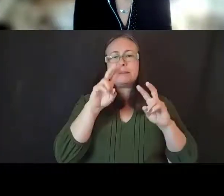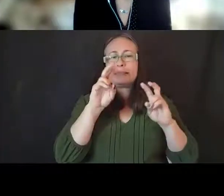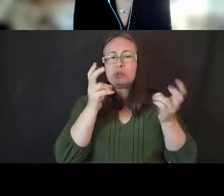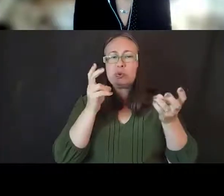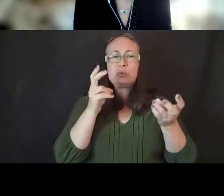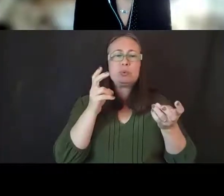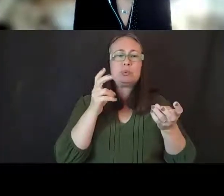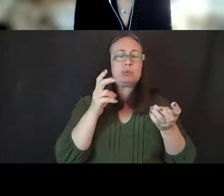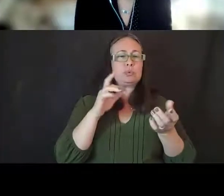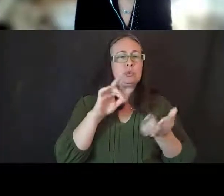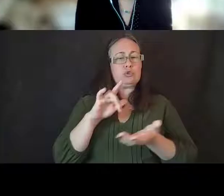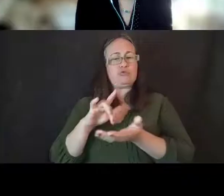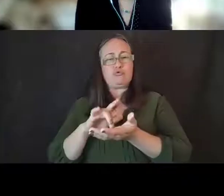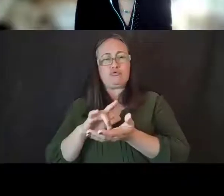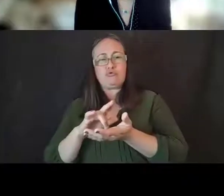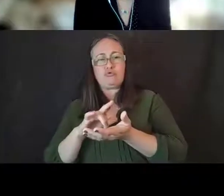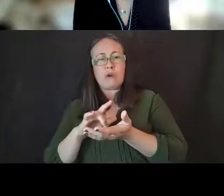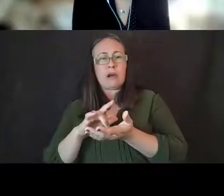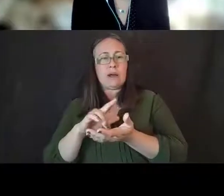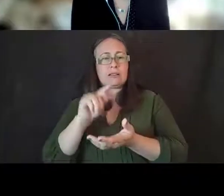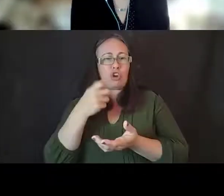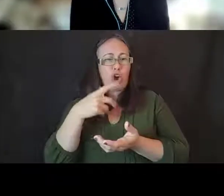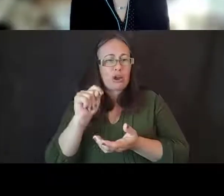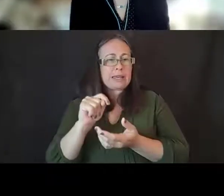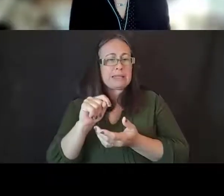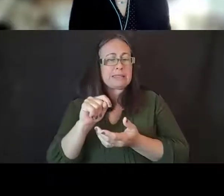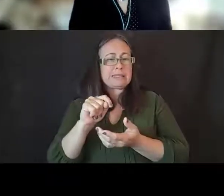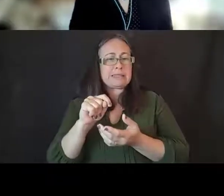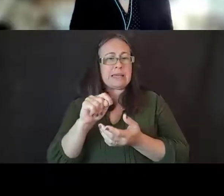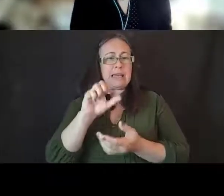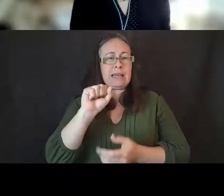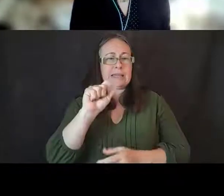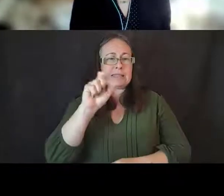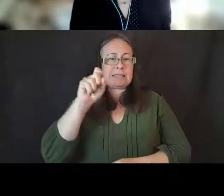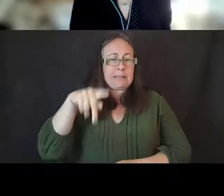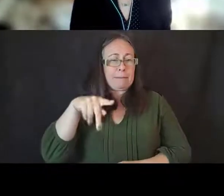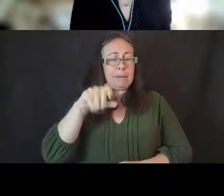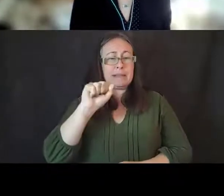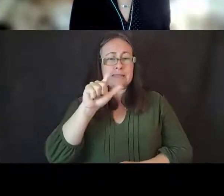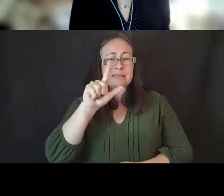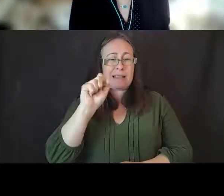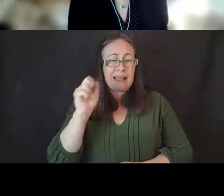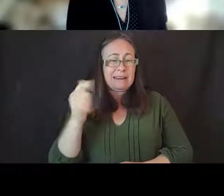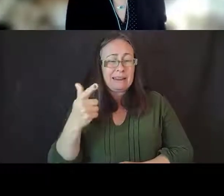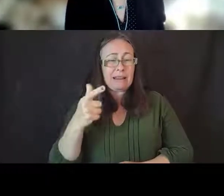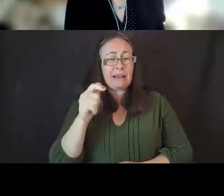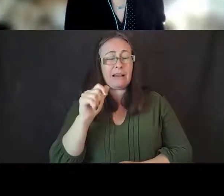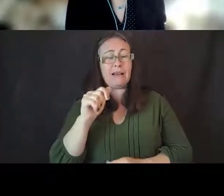drug targets sliding away and trouble in the lab. So you see that this is really …